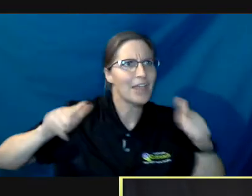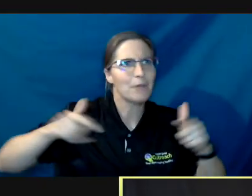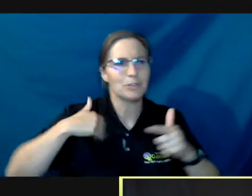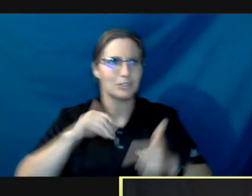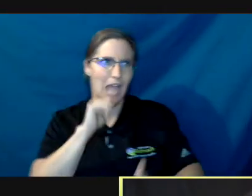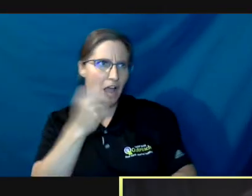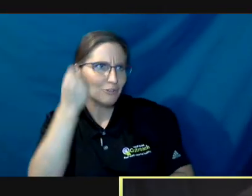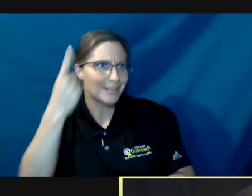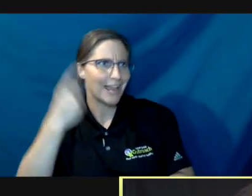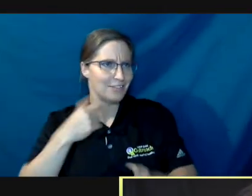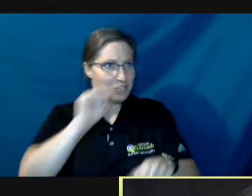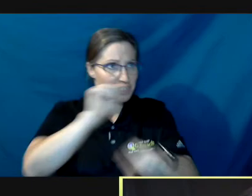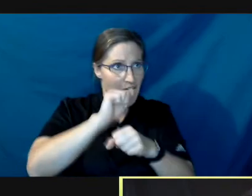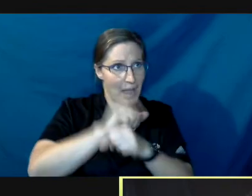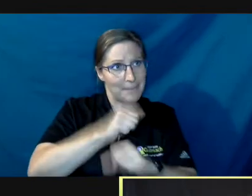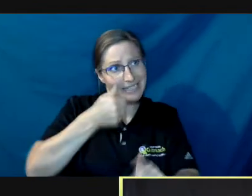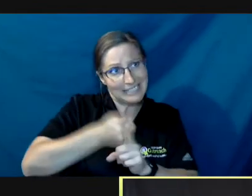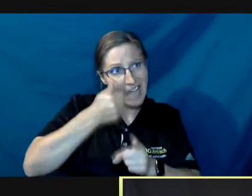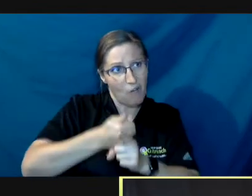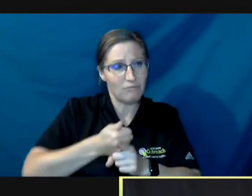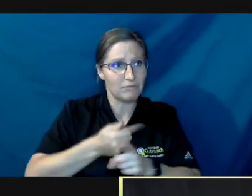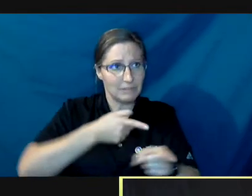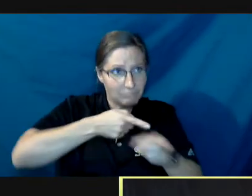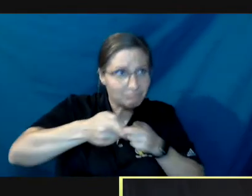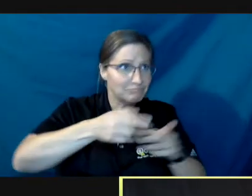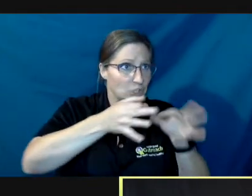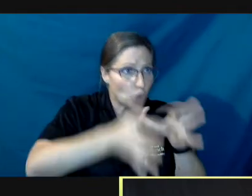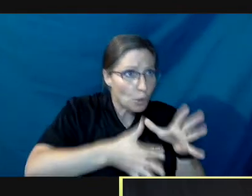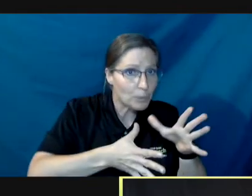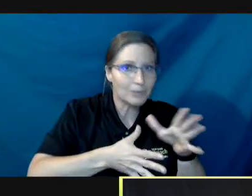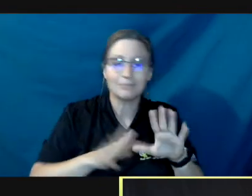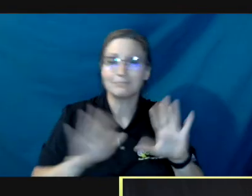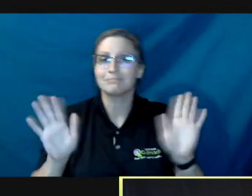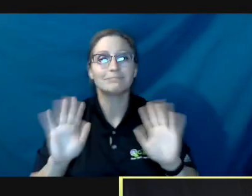the ins and outs of the profession but,